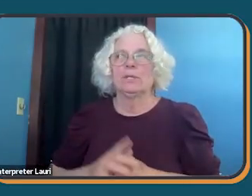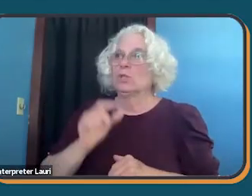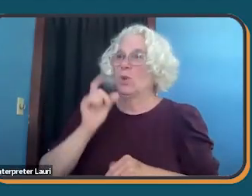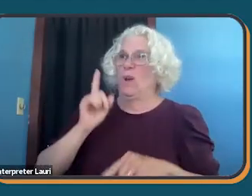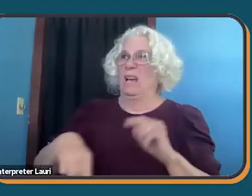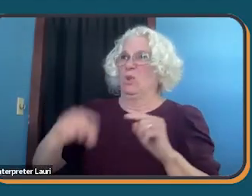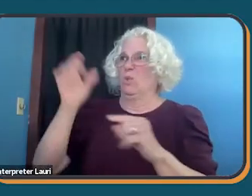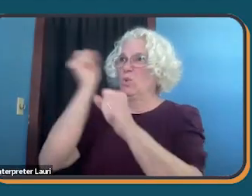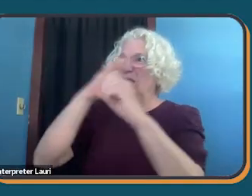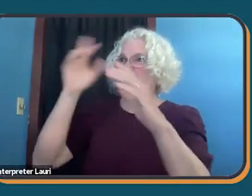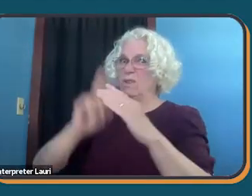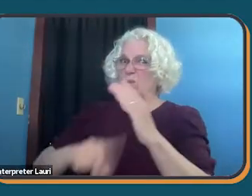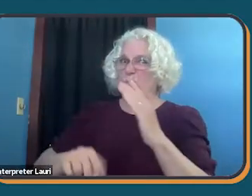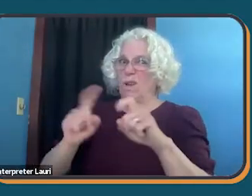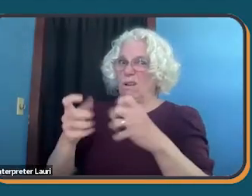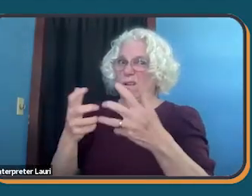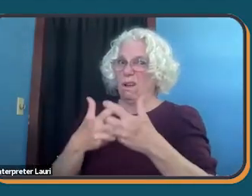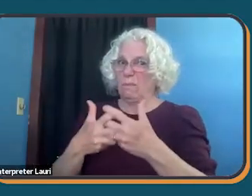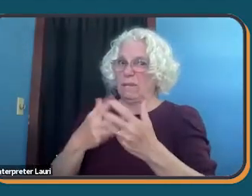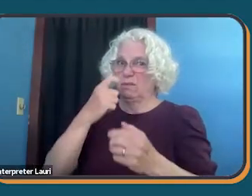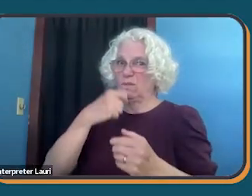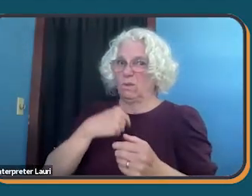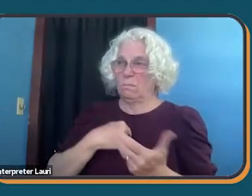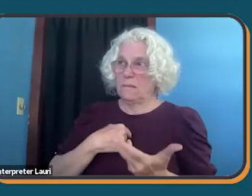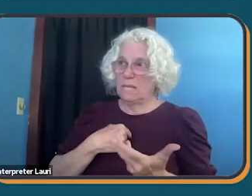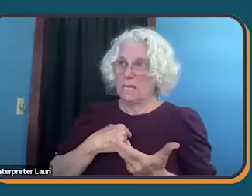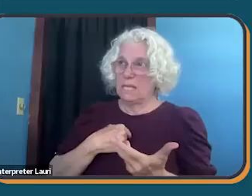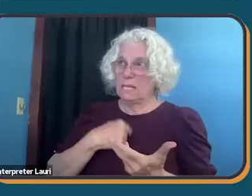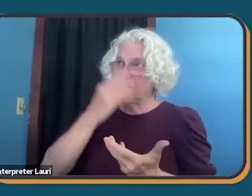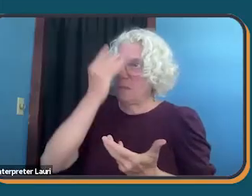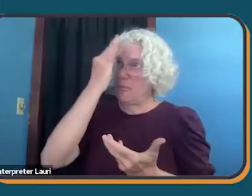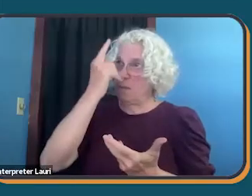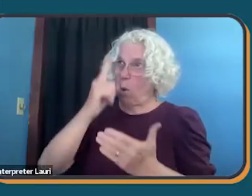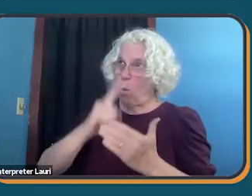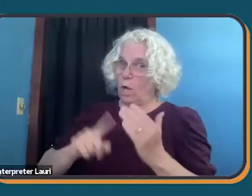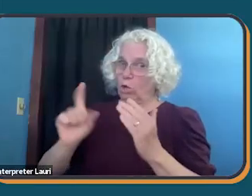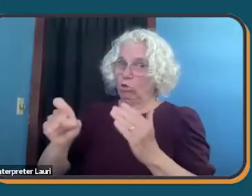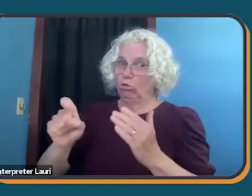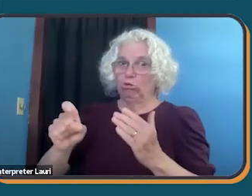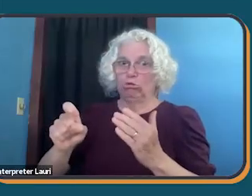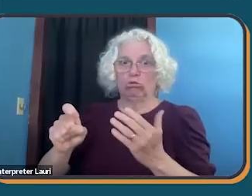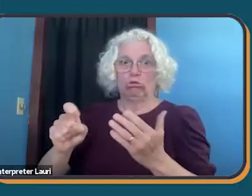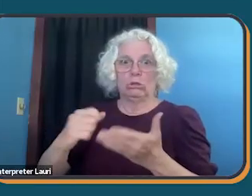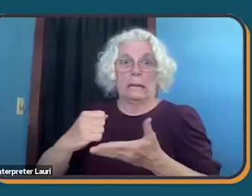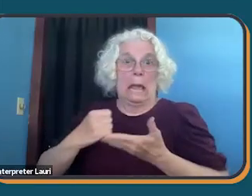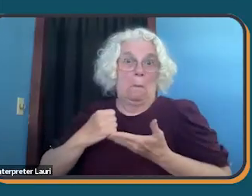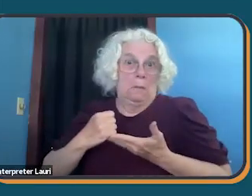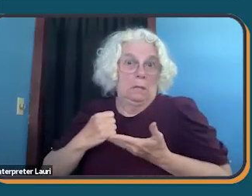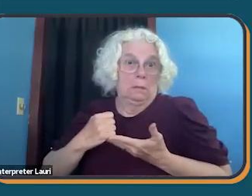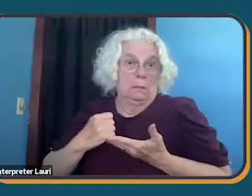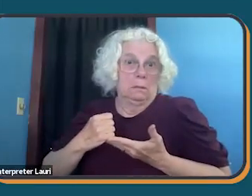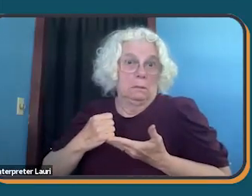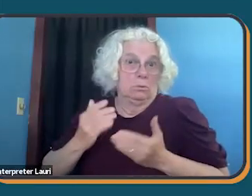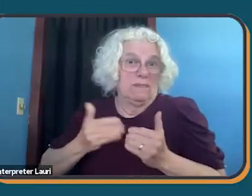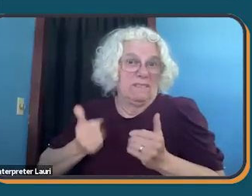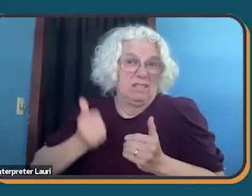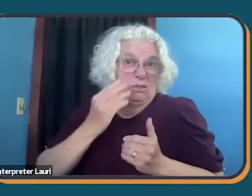that I feel that would have made it easier.